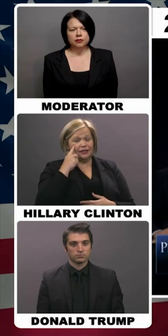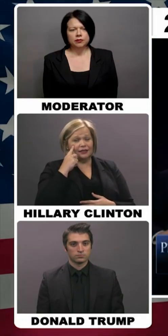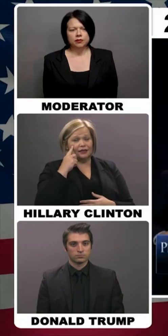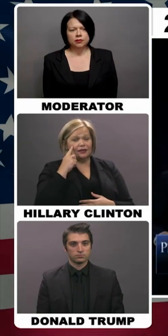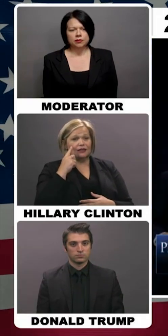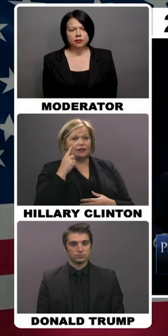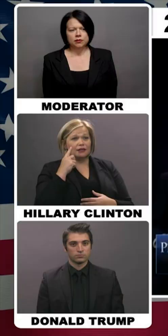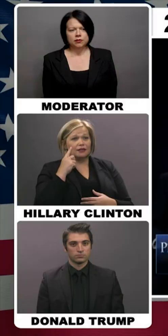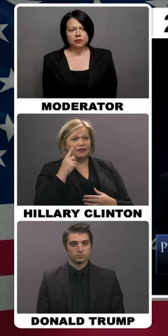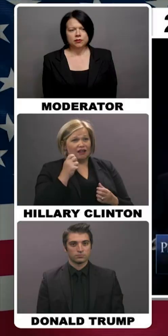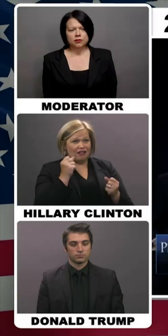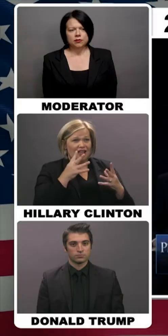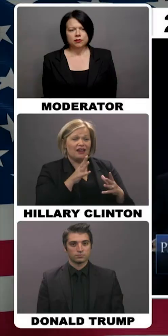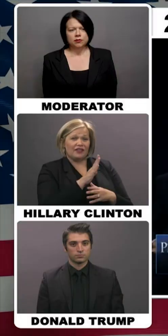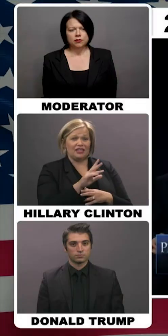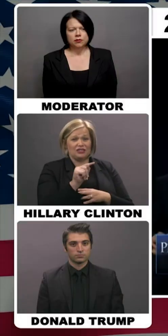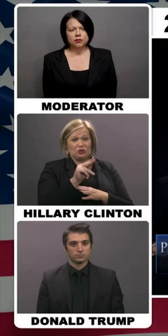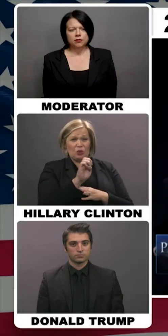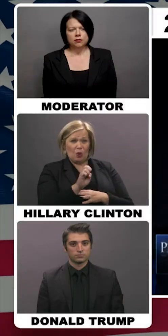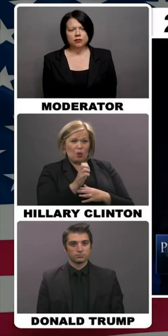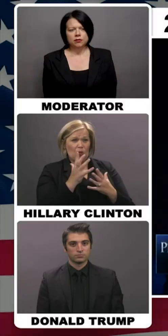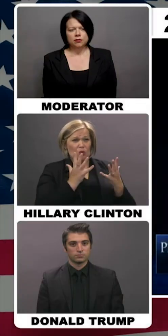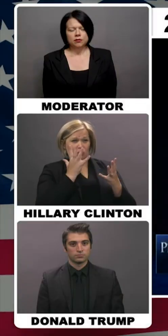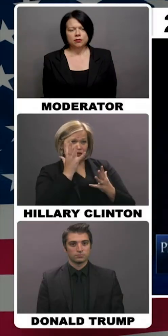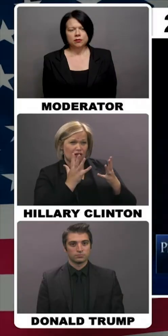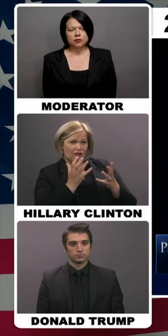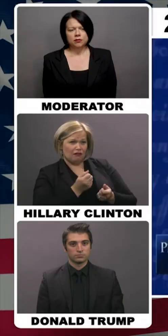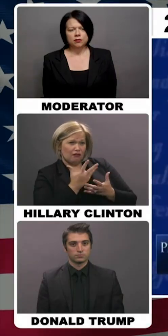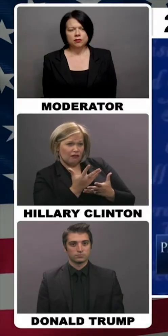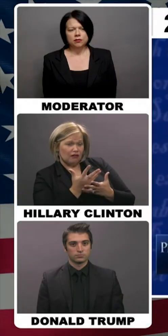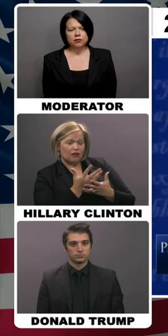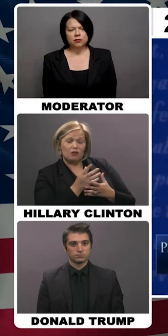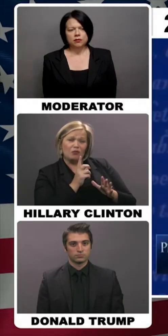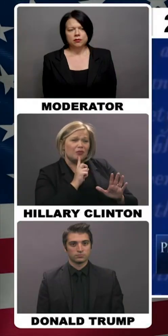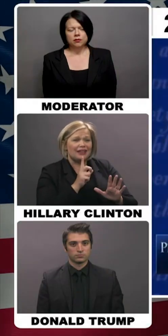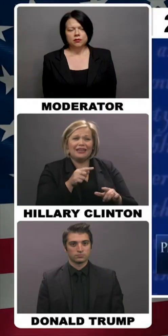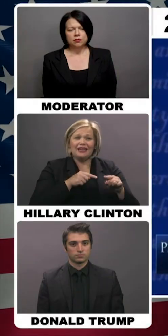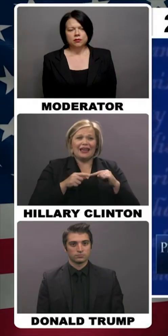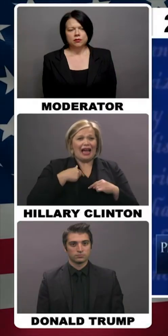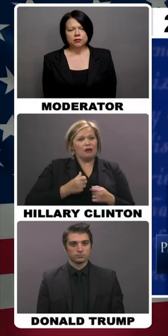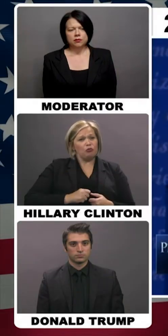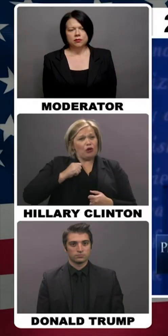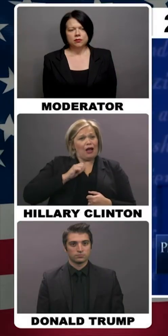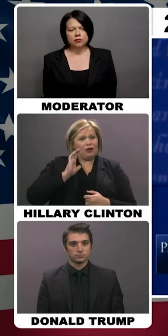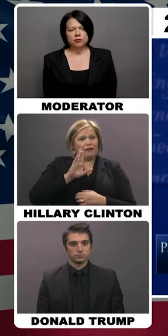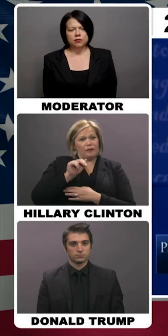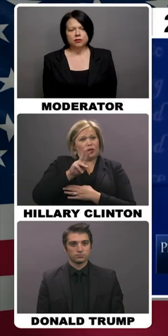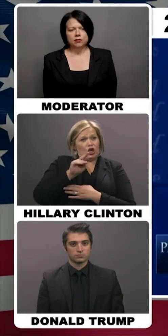and tenor that he has said, I'm proud of the campaign that Bernie Sanders and I ran. We ran a campaign based on issues, not insults.